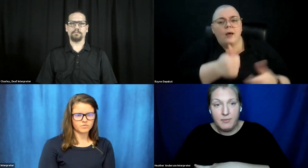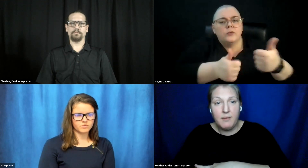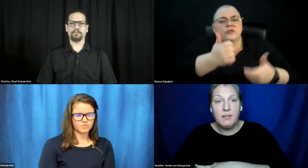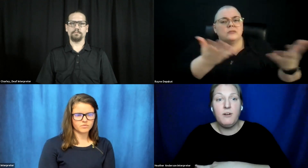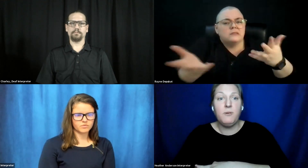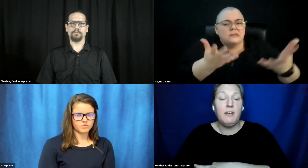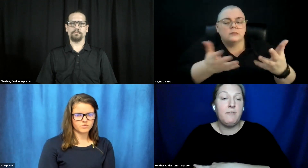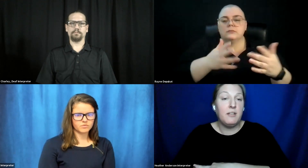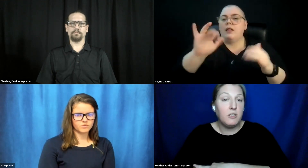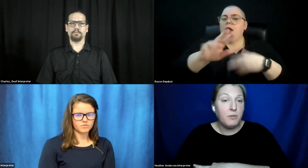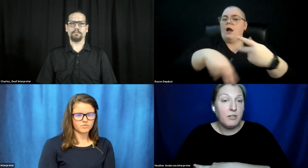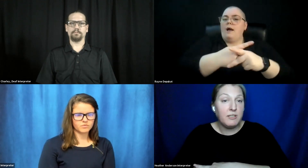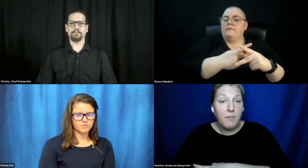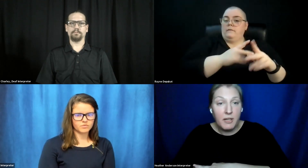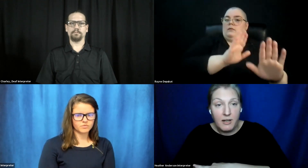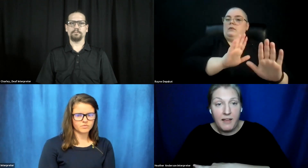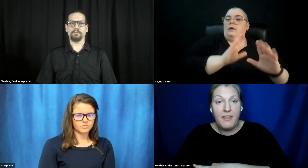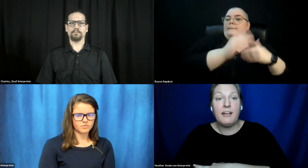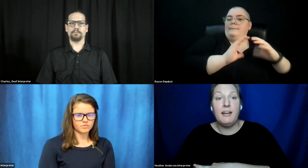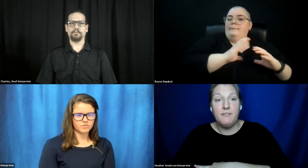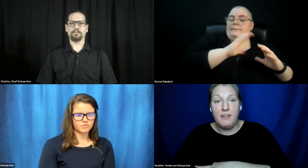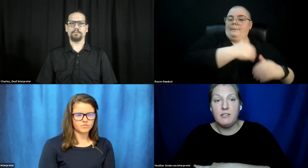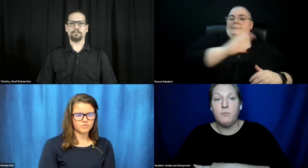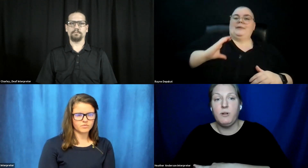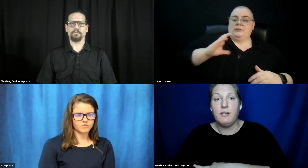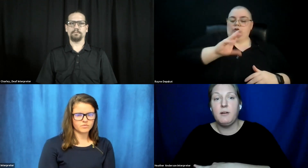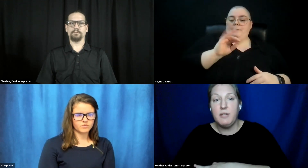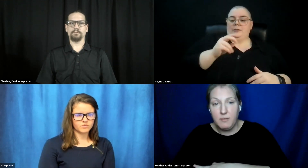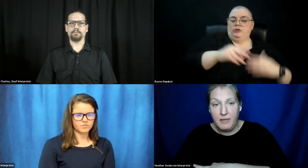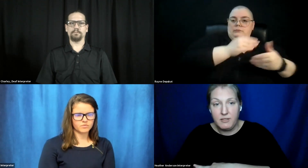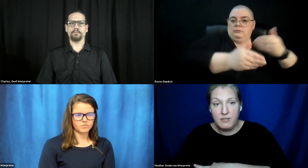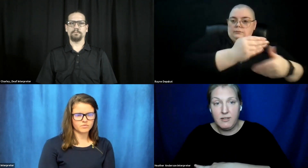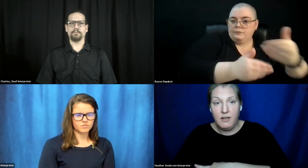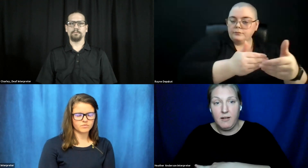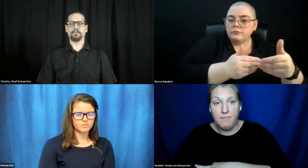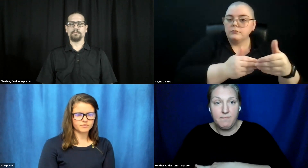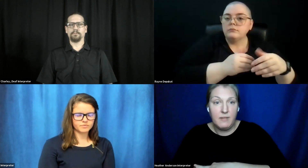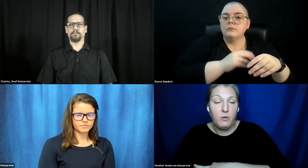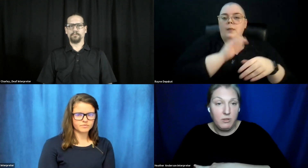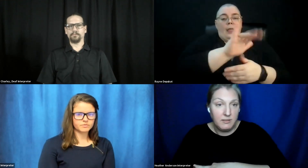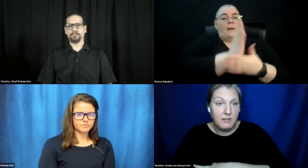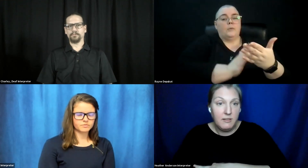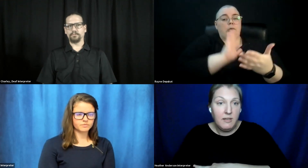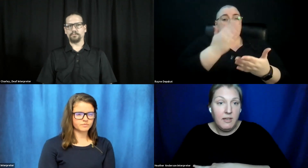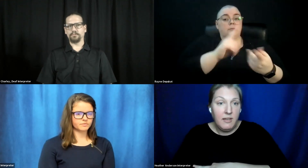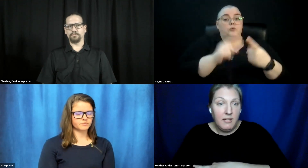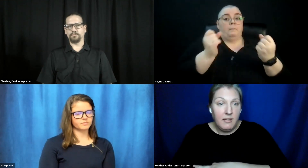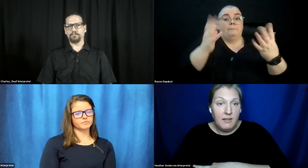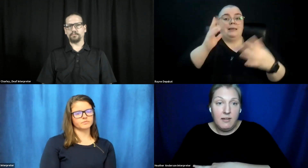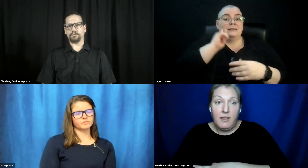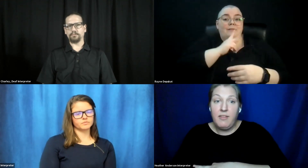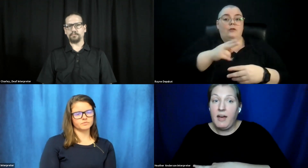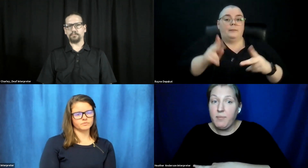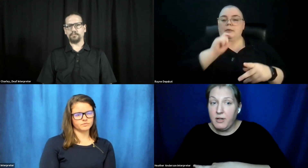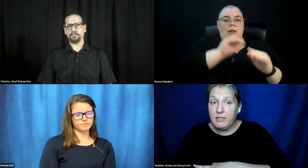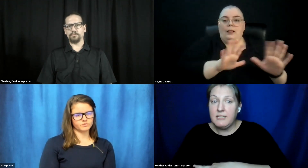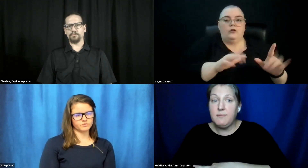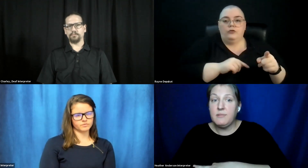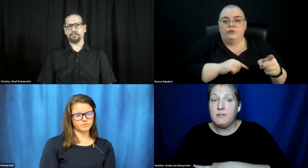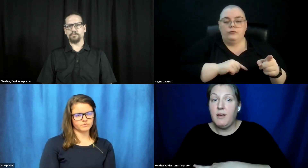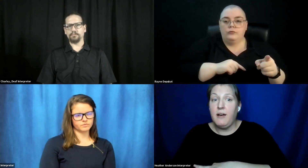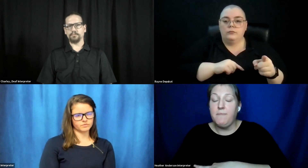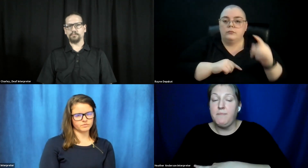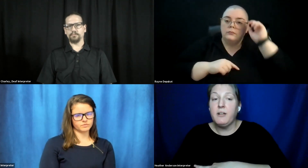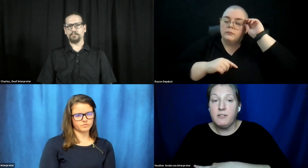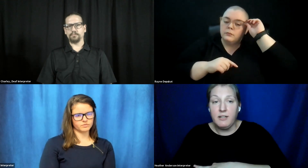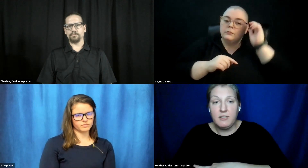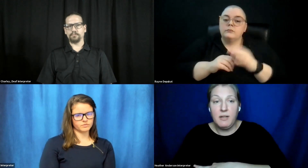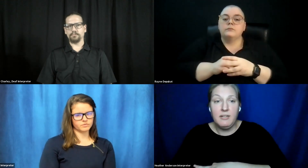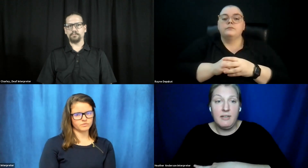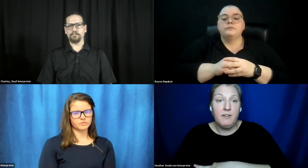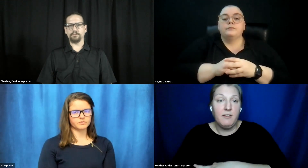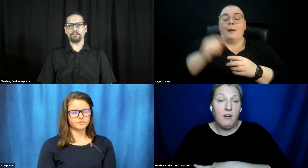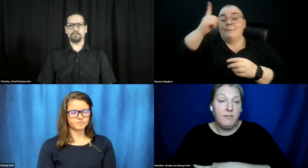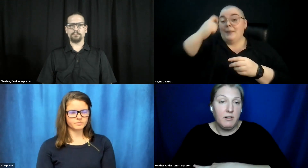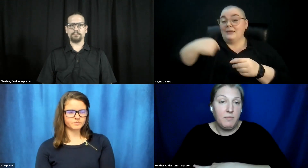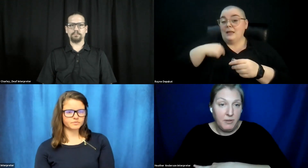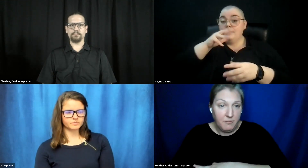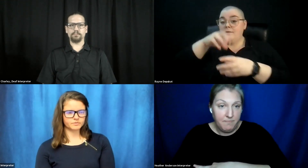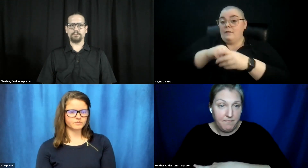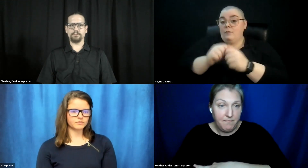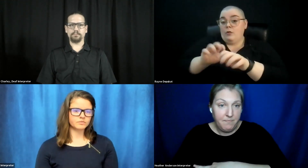Let me know if the interpreter is coming or not, that kind of thing is more of the commission based inquiries that part seems unclear to many deaf and hard of hearing people.